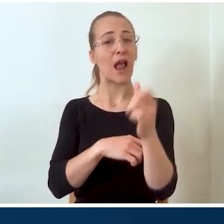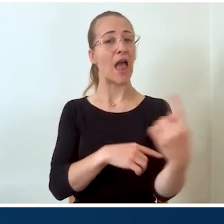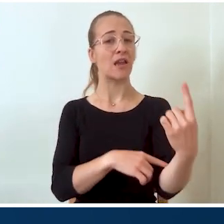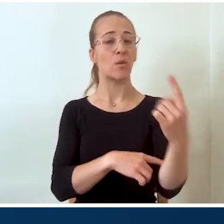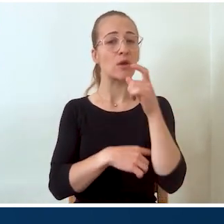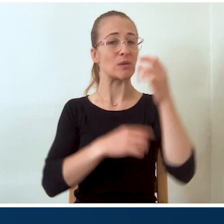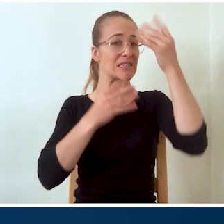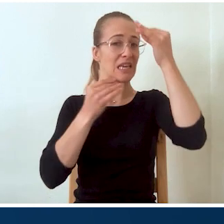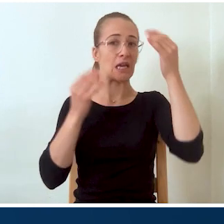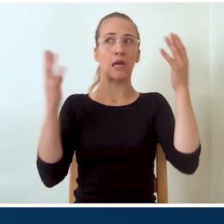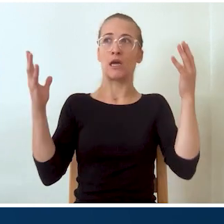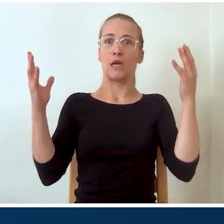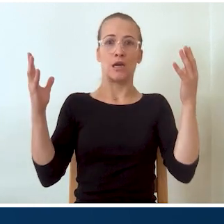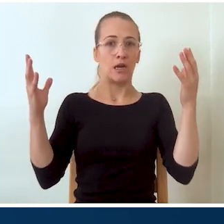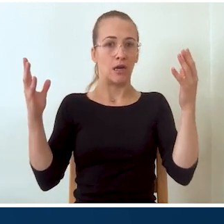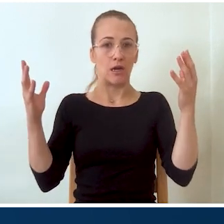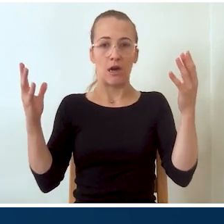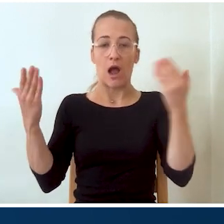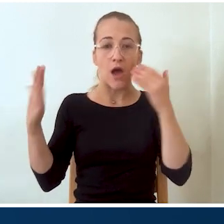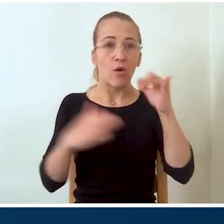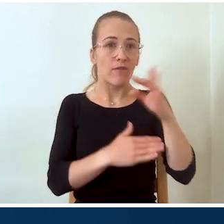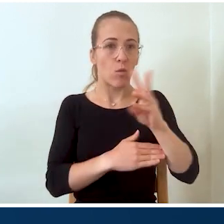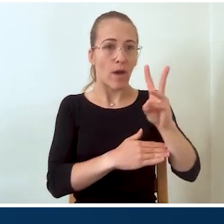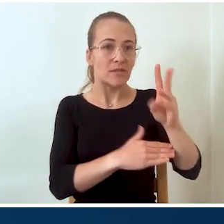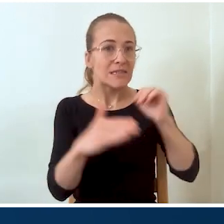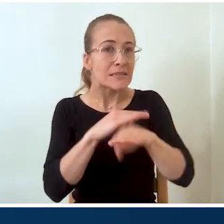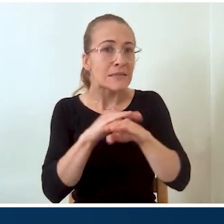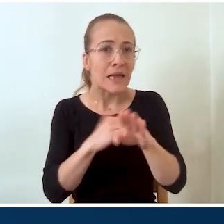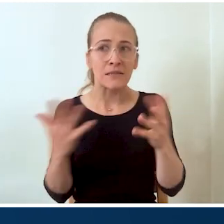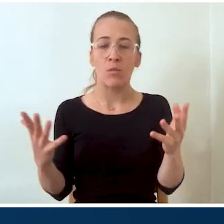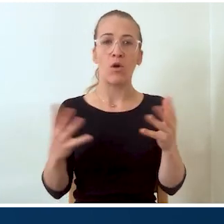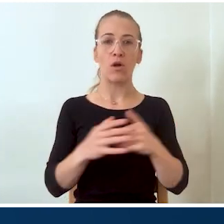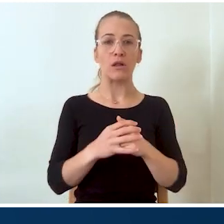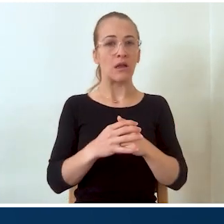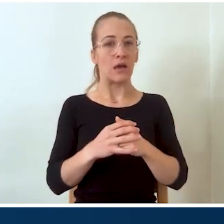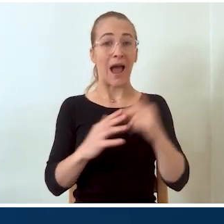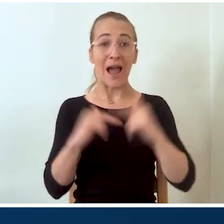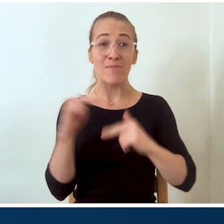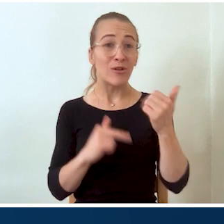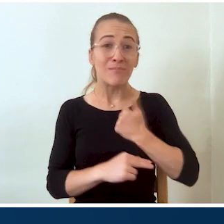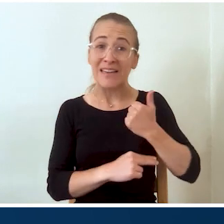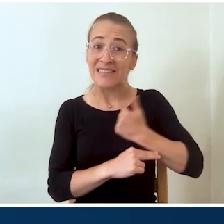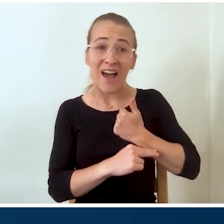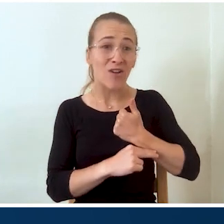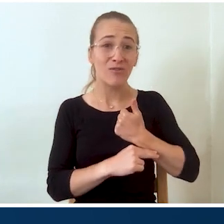"Oh my gosh, I don't even know if my website is accessible. I built it myself and I don't remember